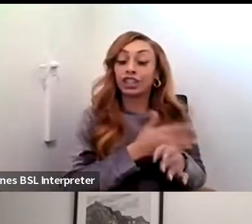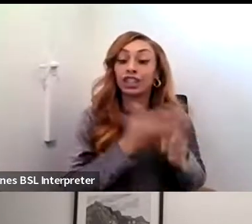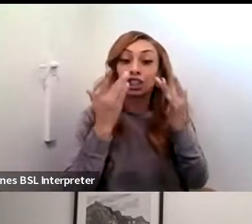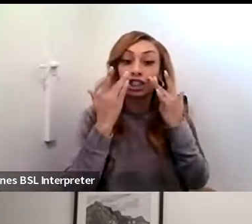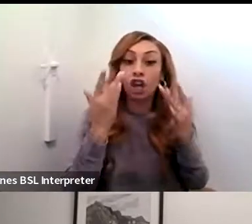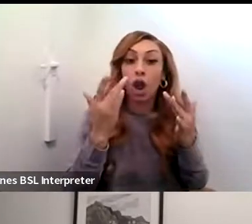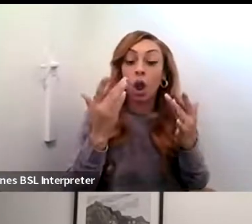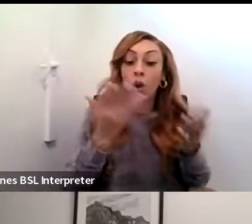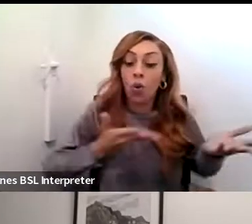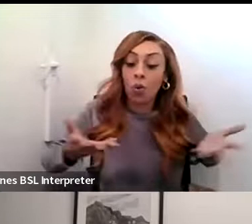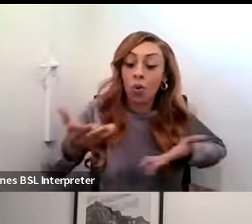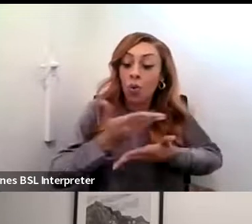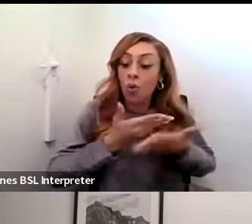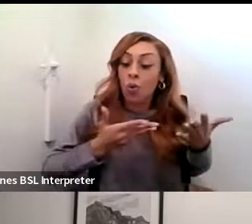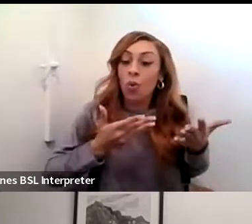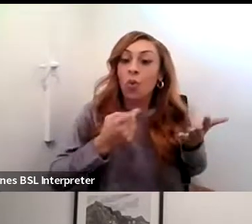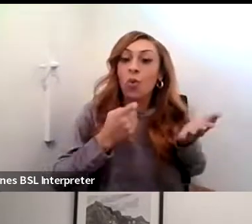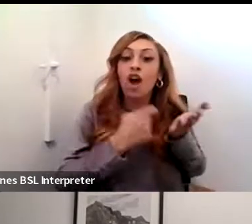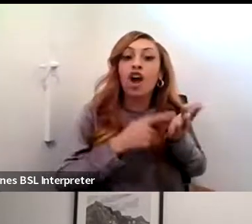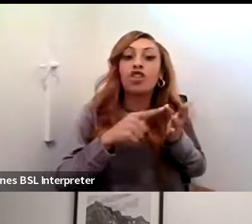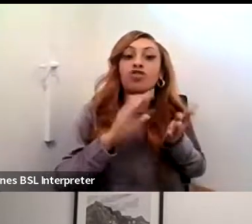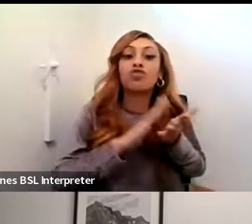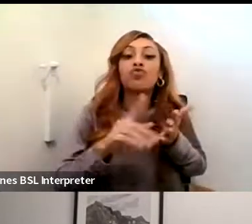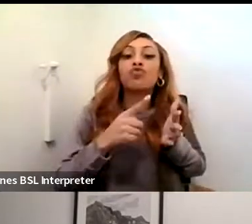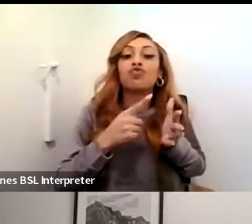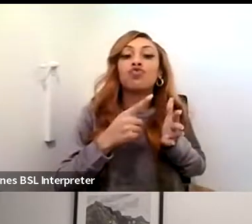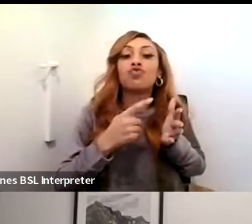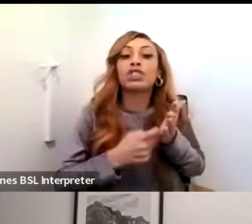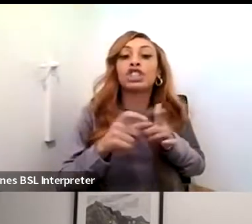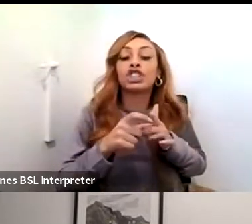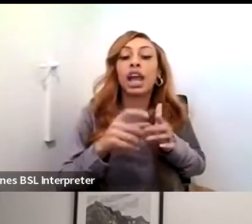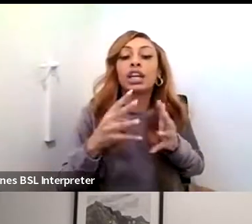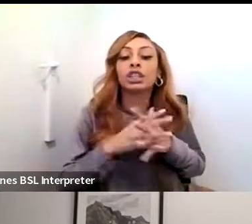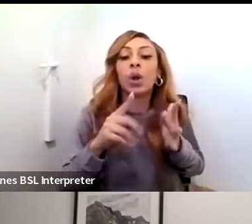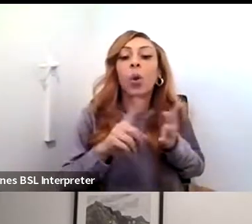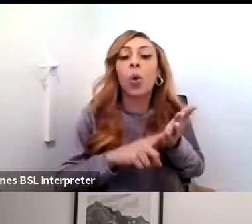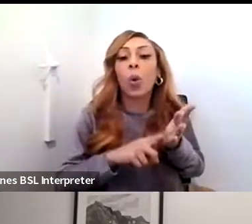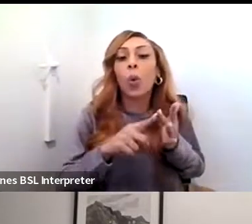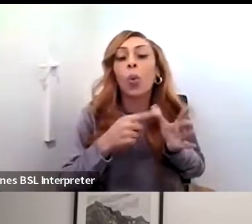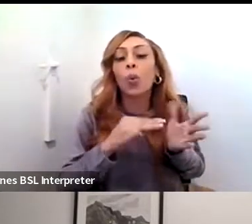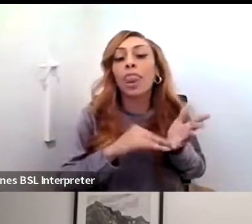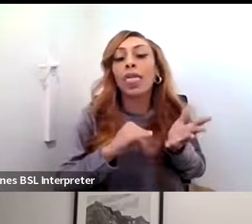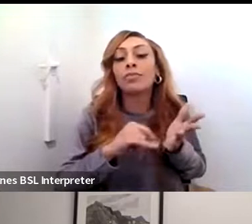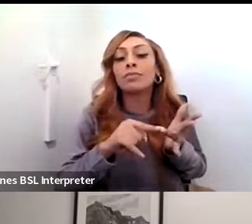and we worked with a technologist called Richard Williamson, and the stuff that he invented to do our show,